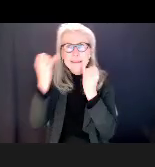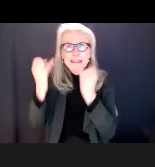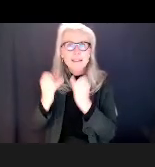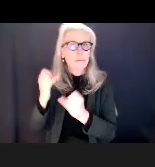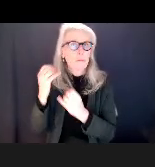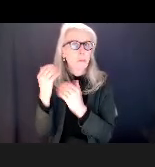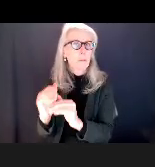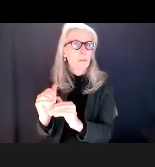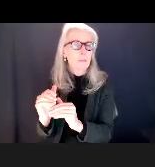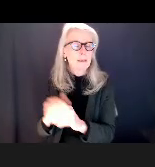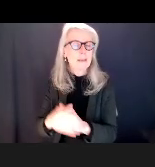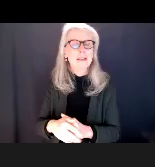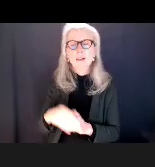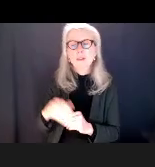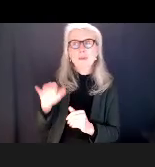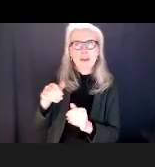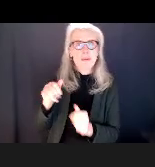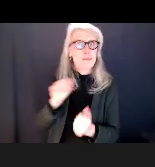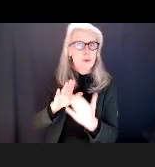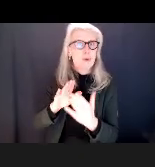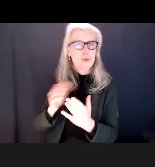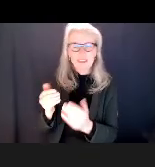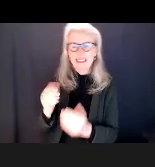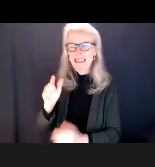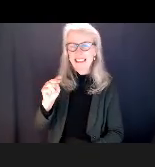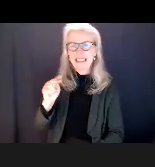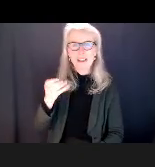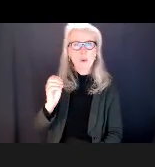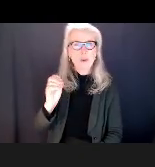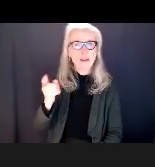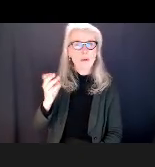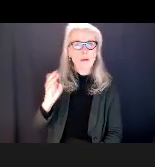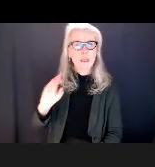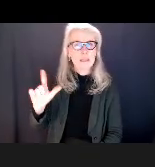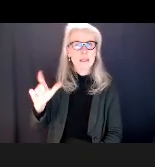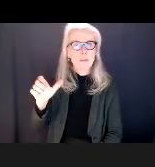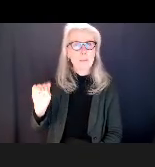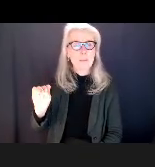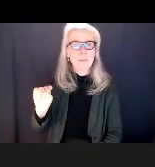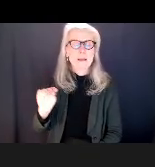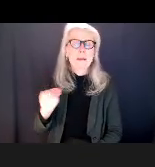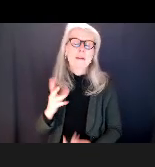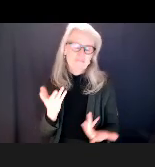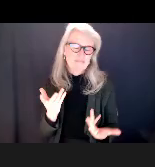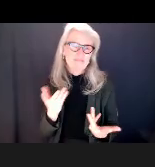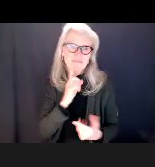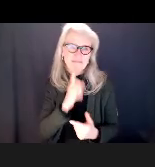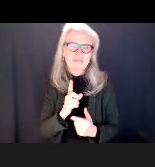Neoliberalism's impact on disability policy is borne out in the limited patchwork of public